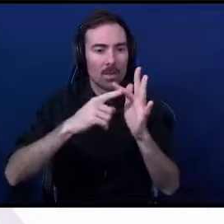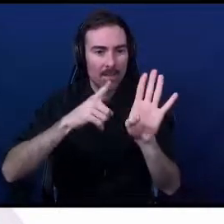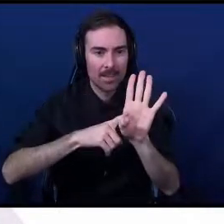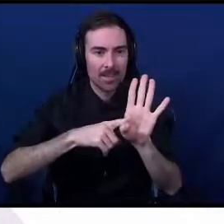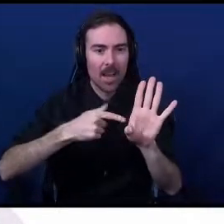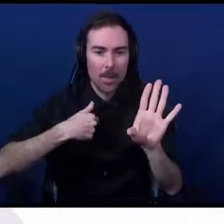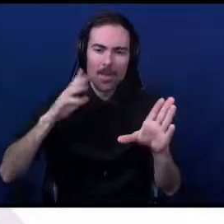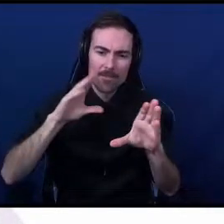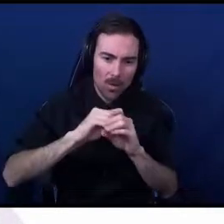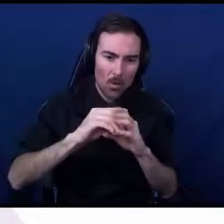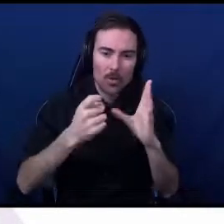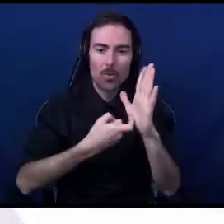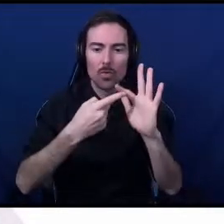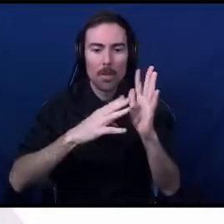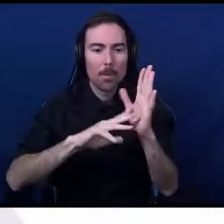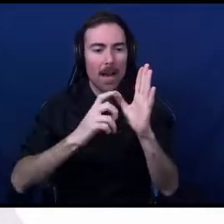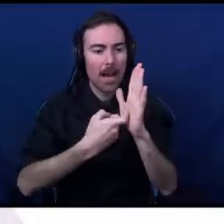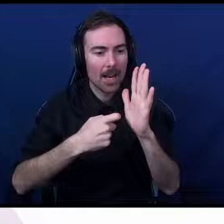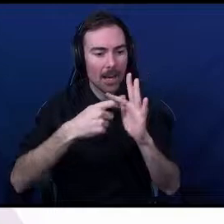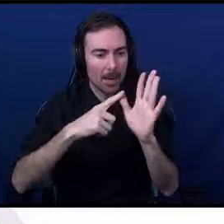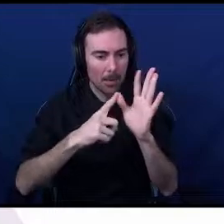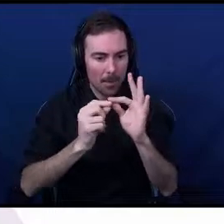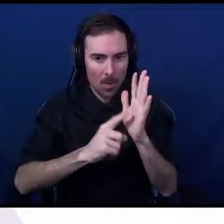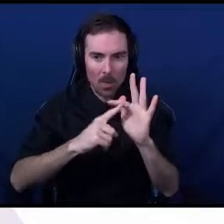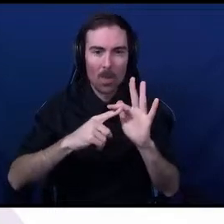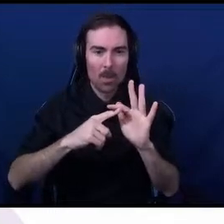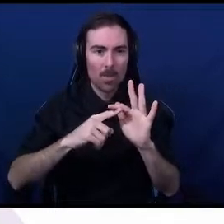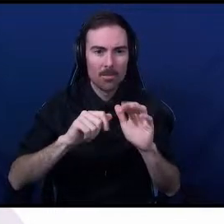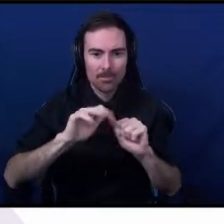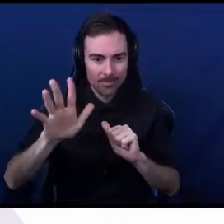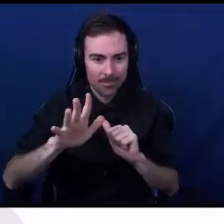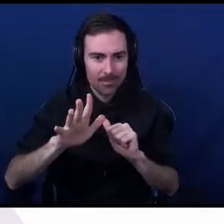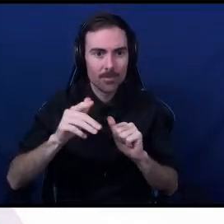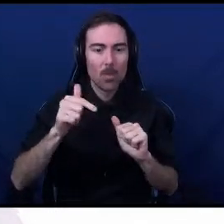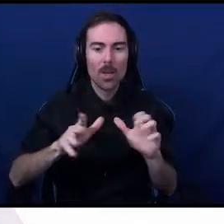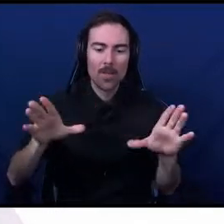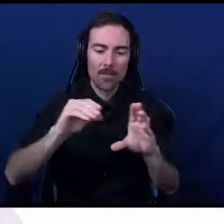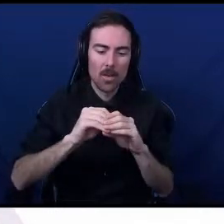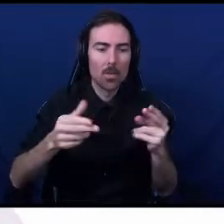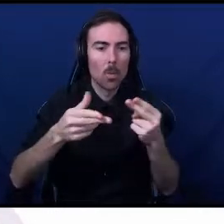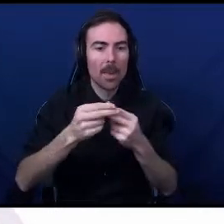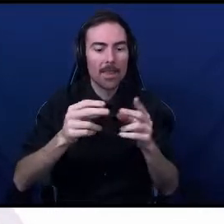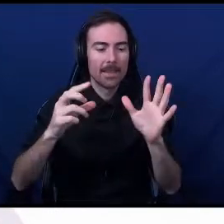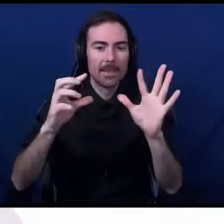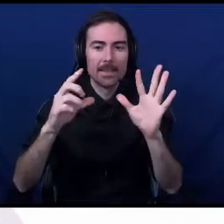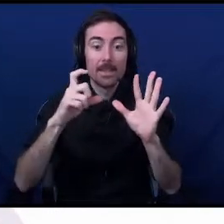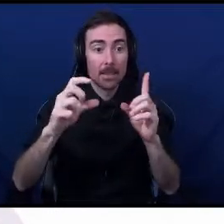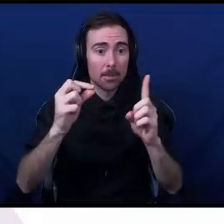accelerator. And we're a venture arm of Cerebral Palsy Alliance, wanting to grow inclusive technology in Australia and